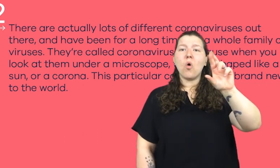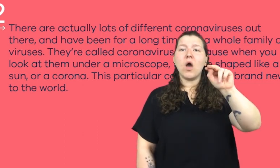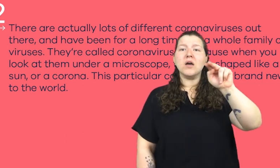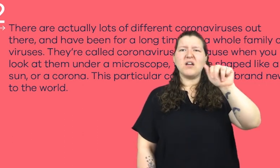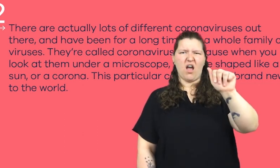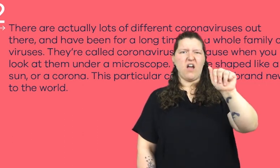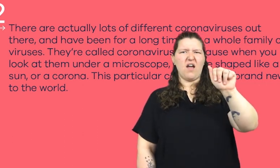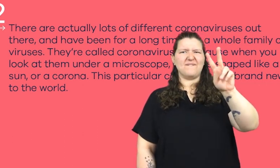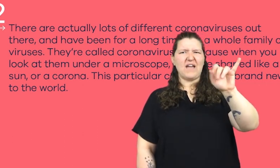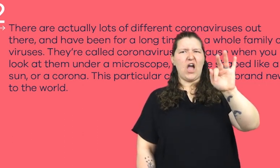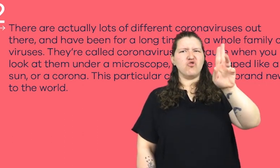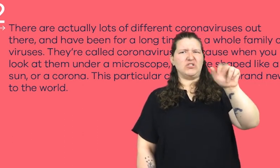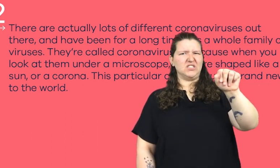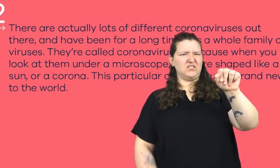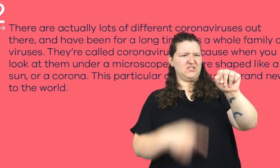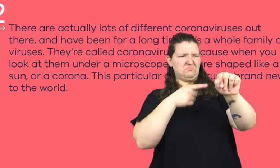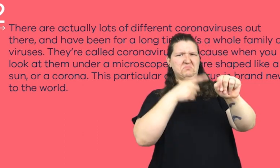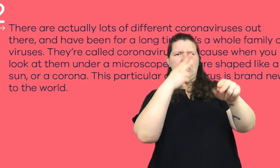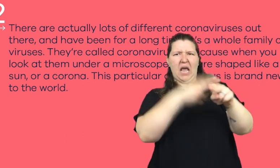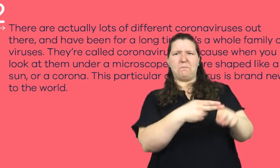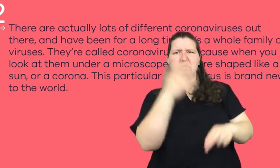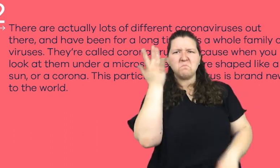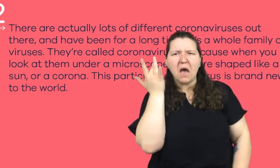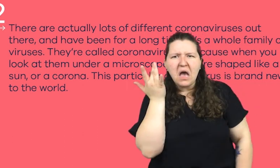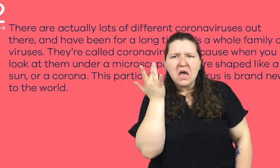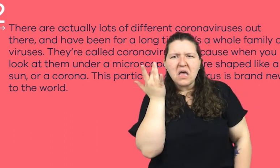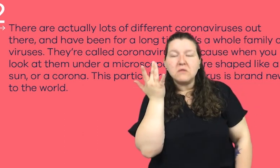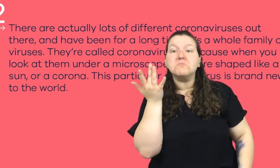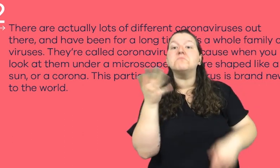it's a whole family of viruses.